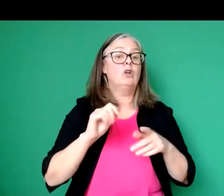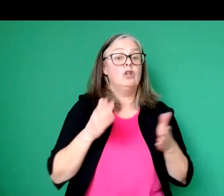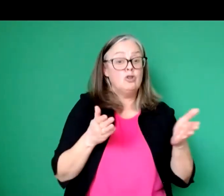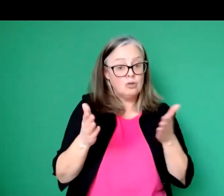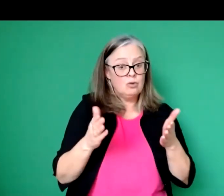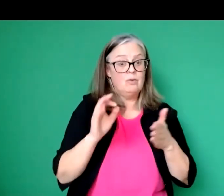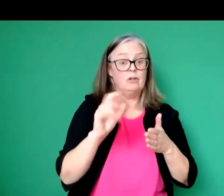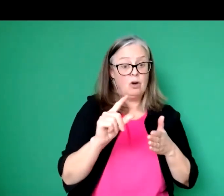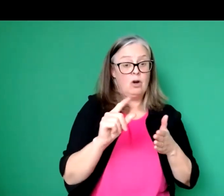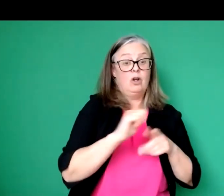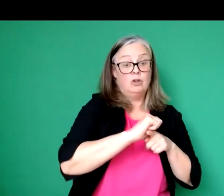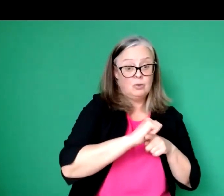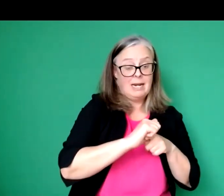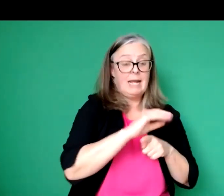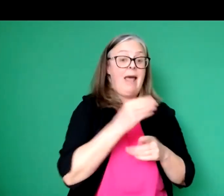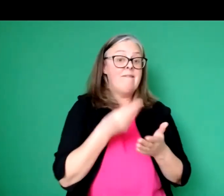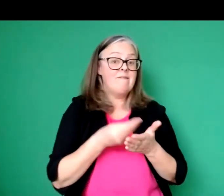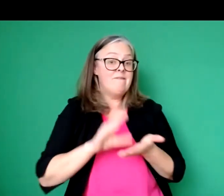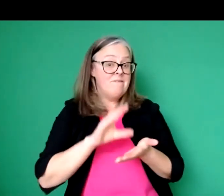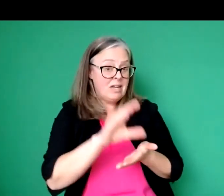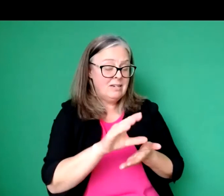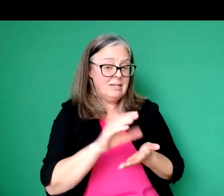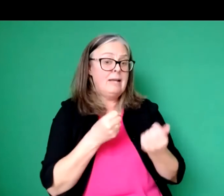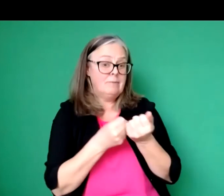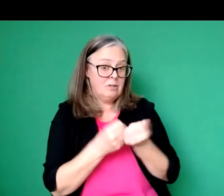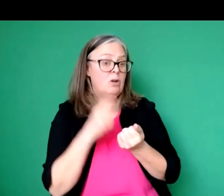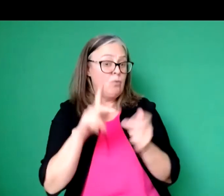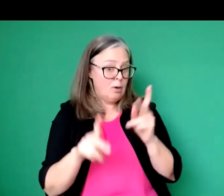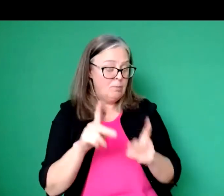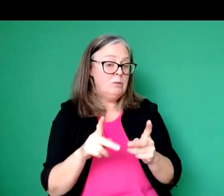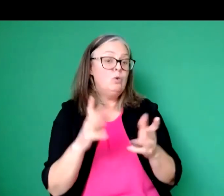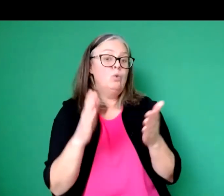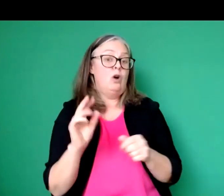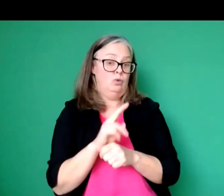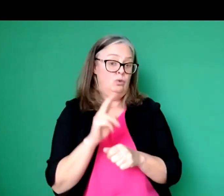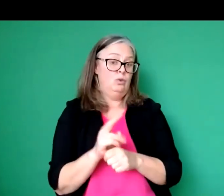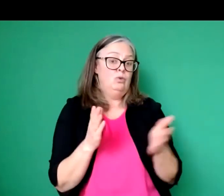for people wishing to benefit from the use of a service dog so those are important human